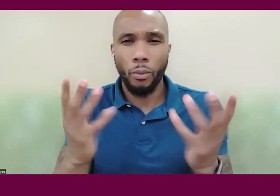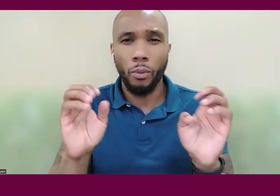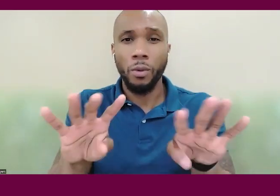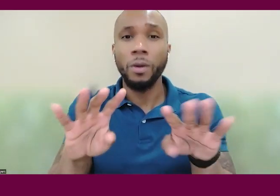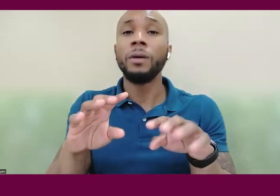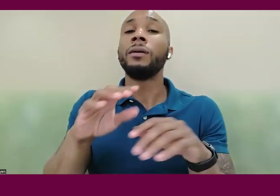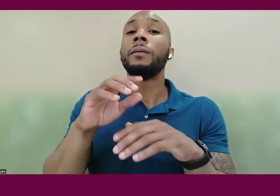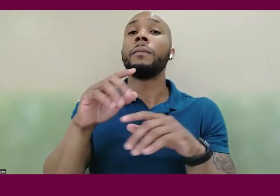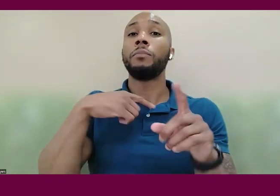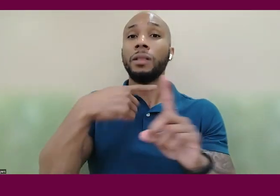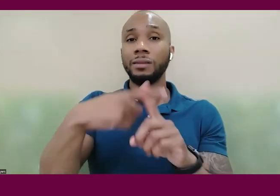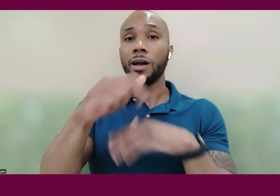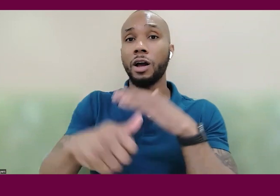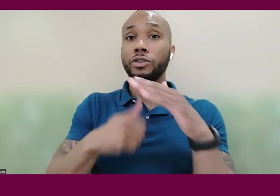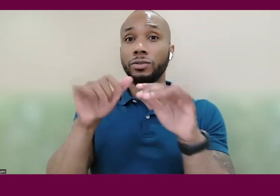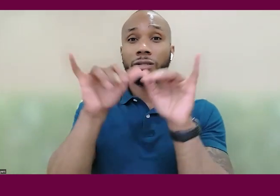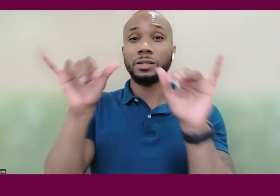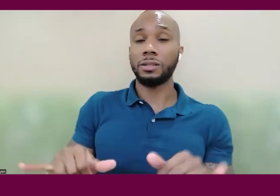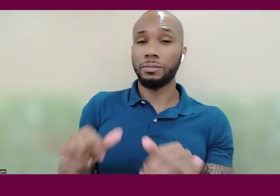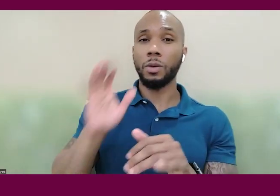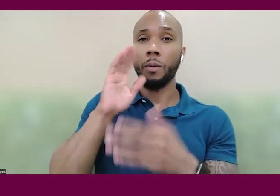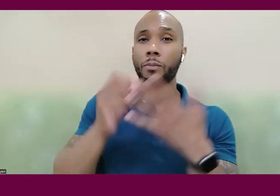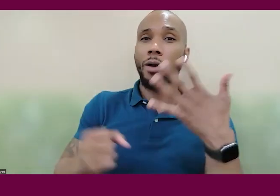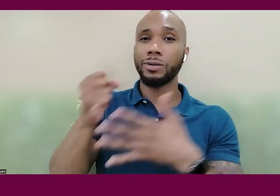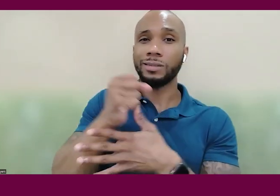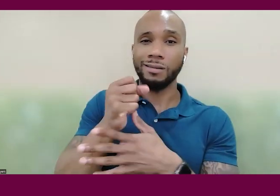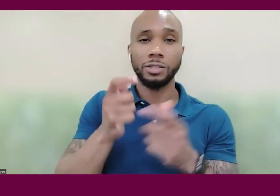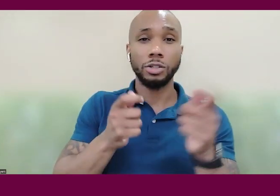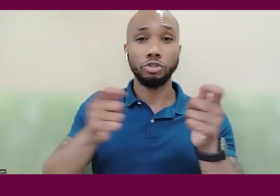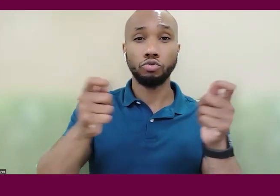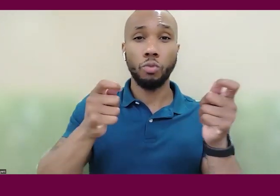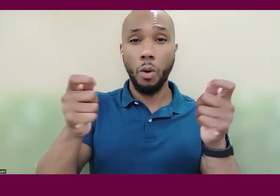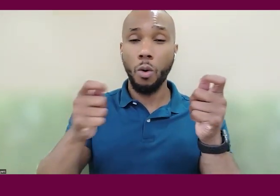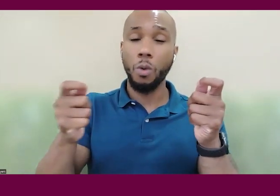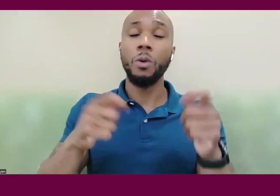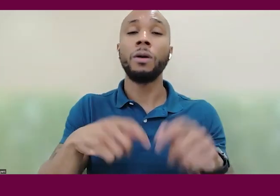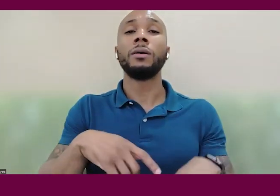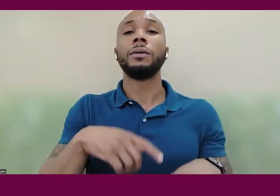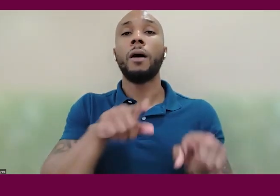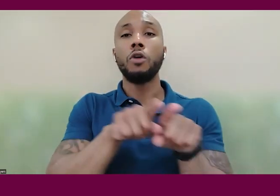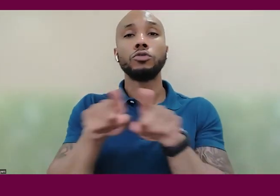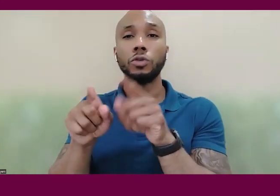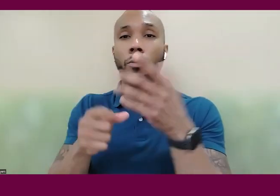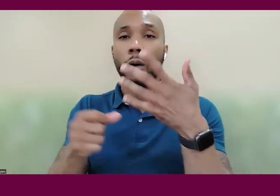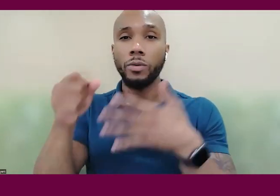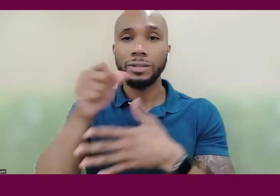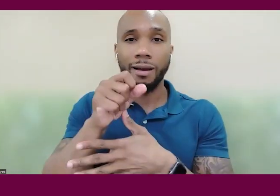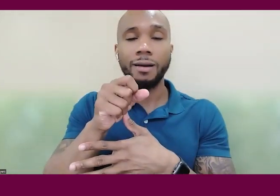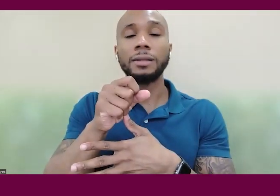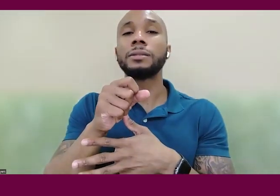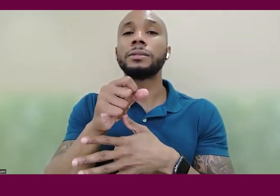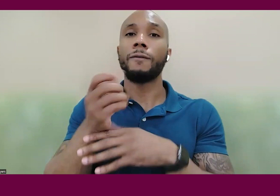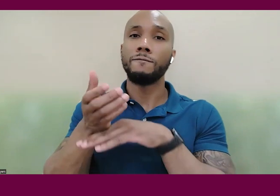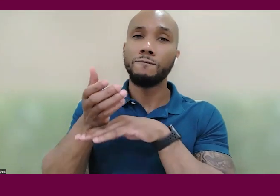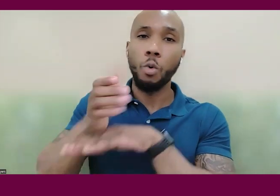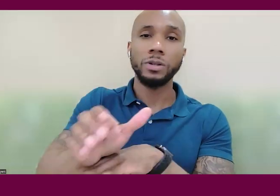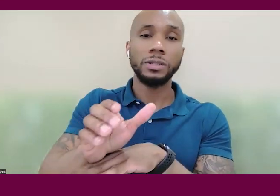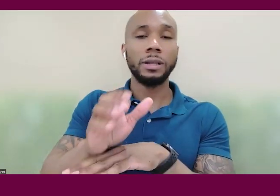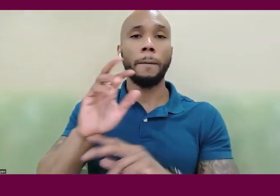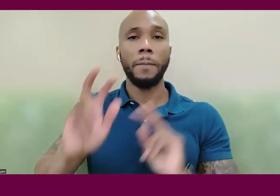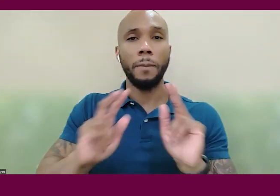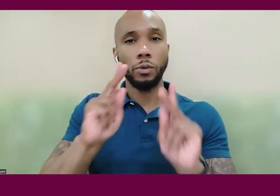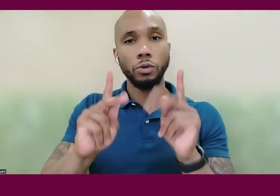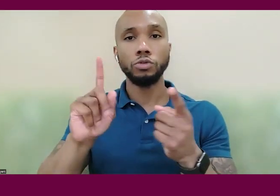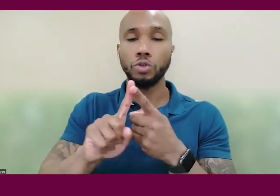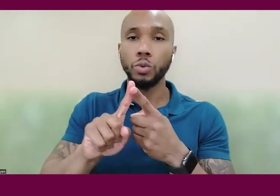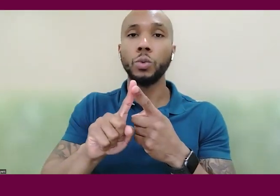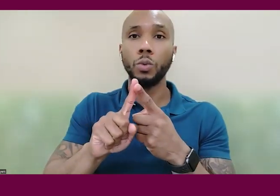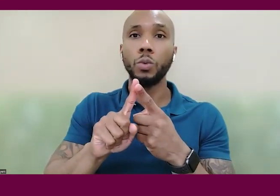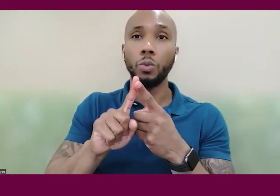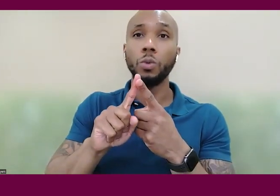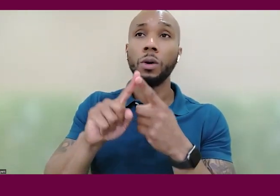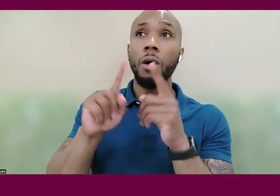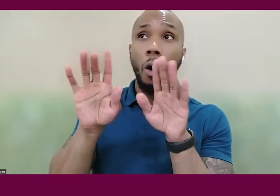Under a system that prioritizes control and prioritizes forcing people to obey the system